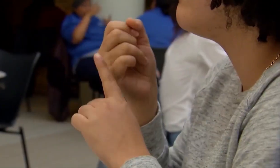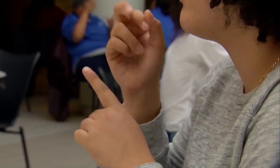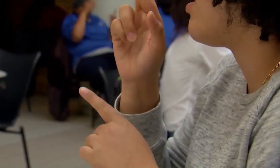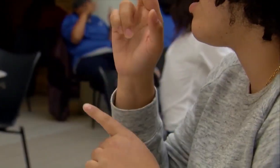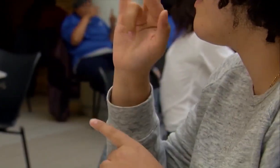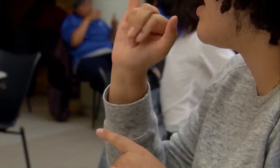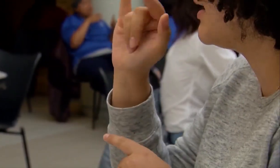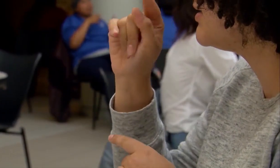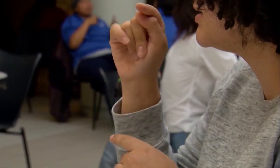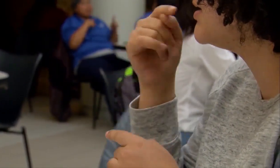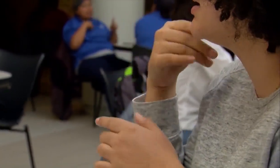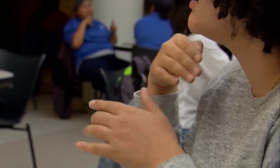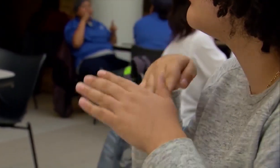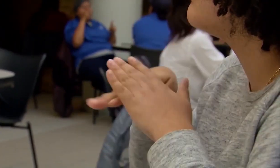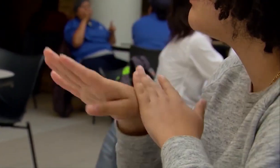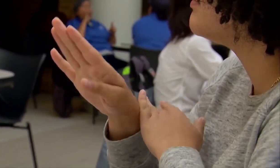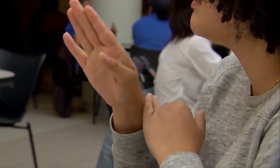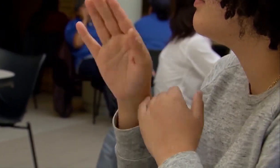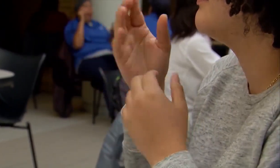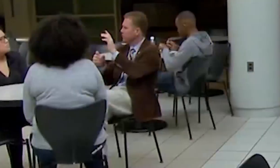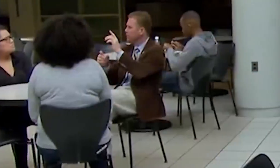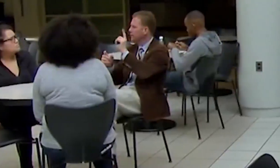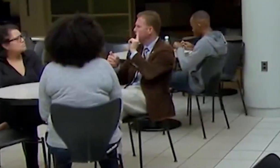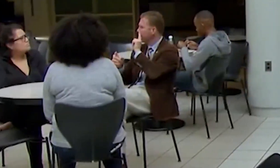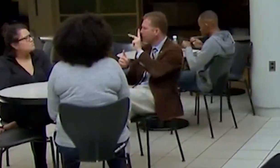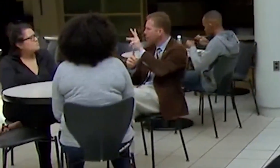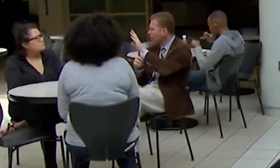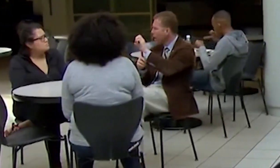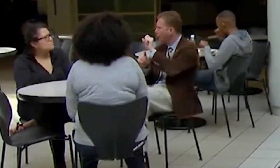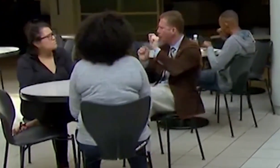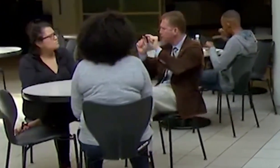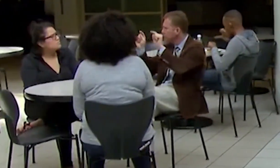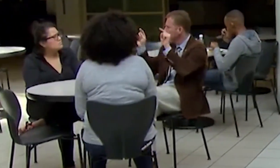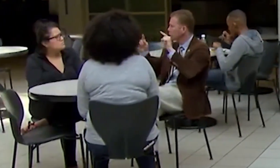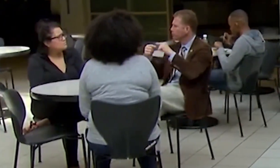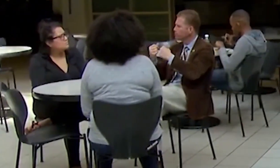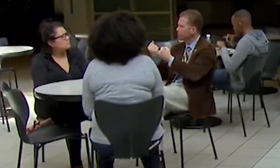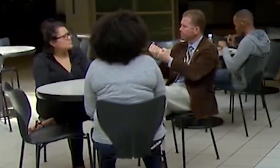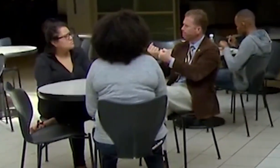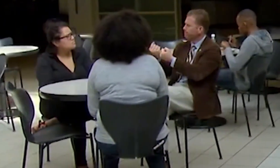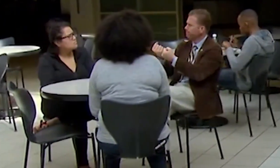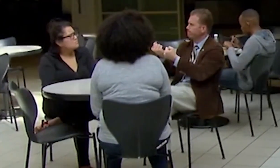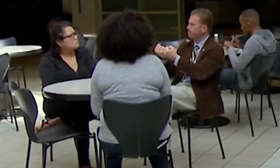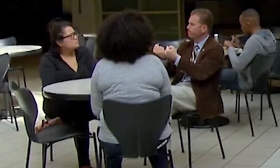(Alexandra Meachum)SIGN LANGUAGE IS CALLED A LIVING LANGUAGE THAT BRIDGES A WORLD OF SILENCE TO AN OUTLET OF COMMUNICATION.IT HOW DEAF